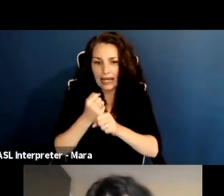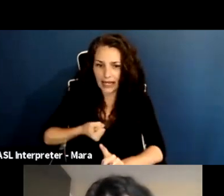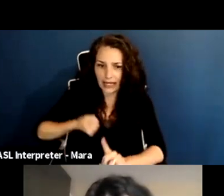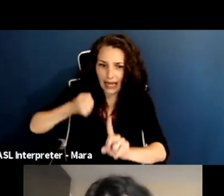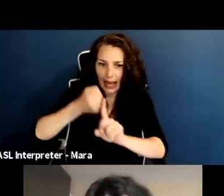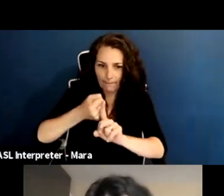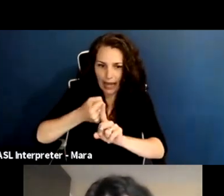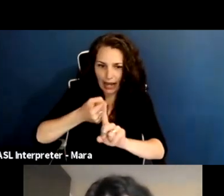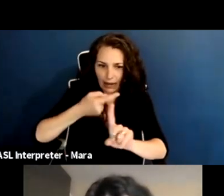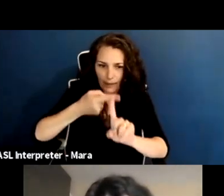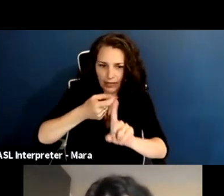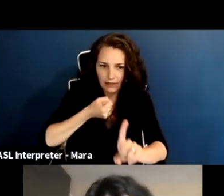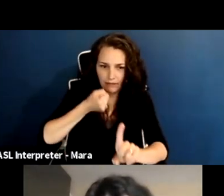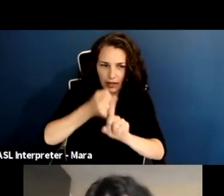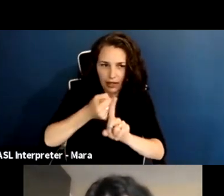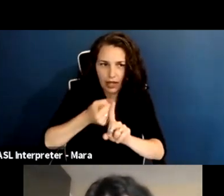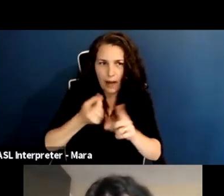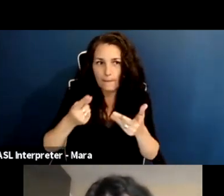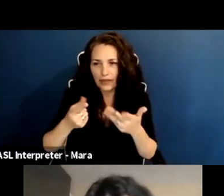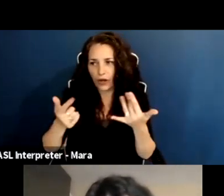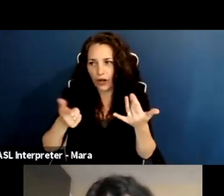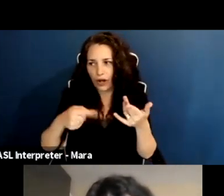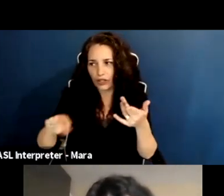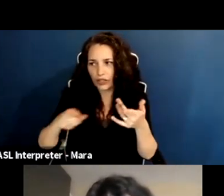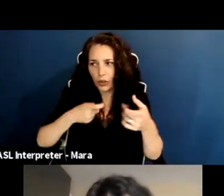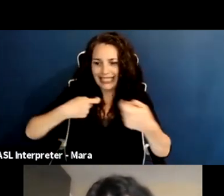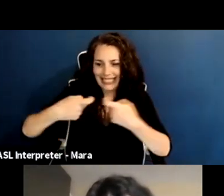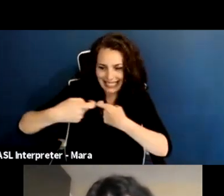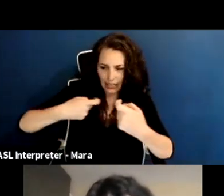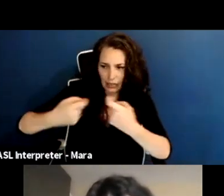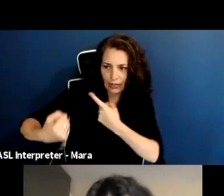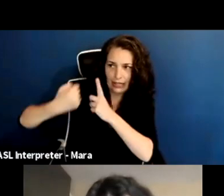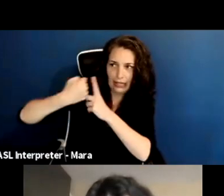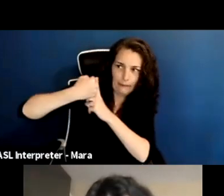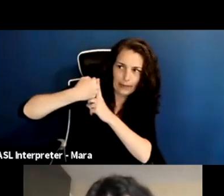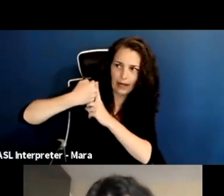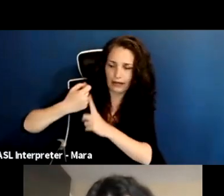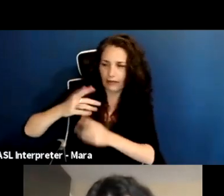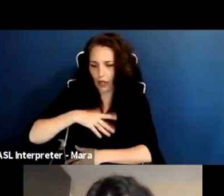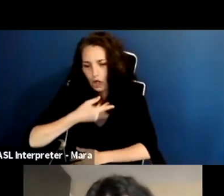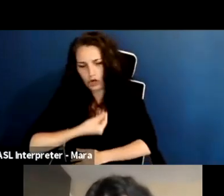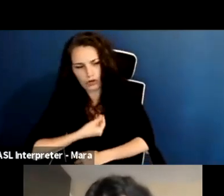whether it's transphobia or whether it's environment, the impact of those things in our culture.